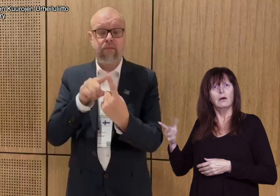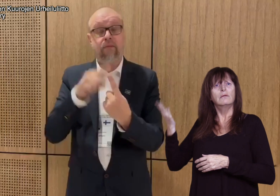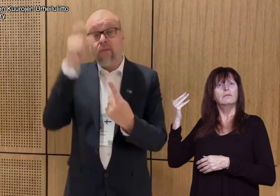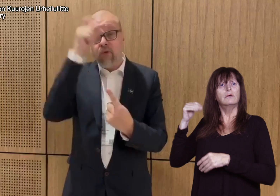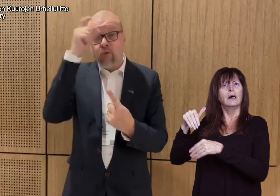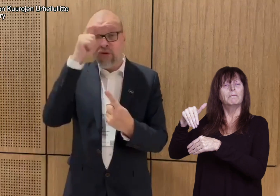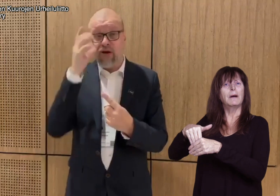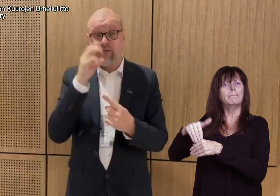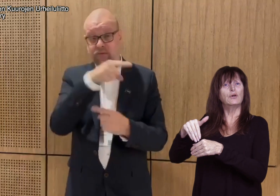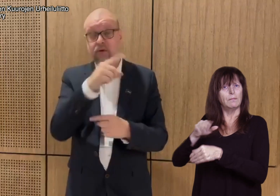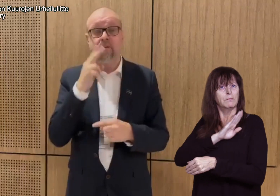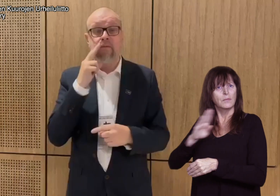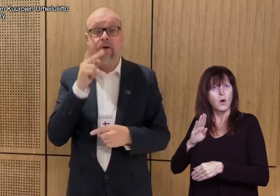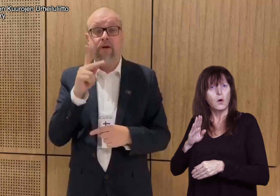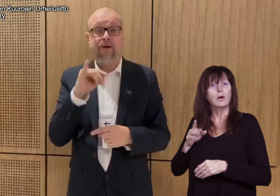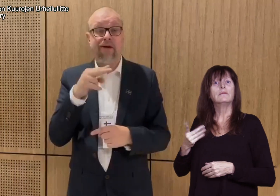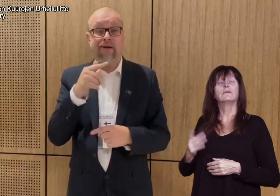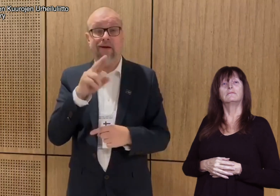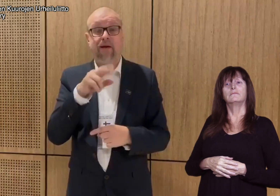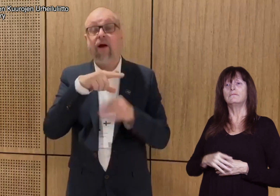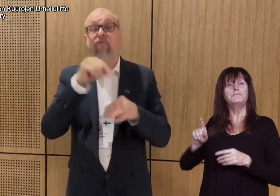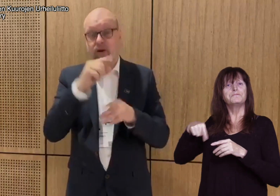who was a member of the previous Board,